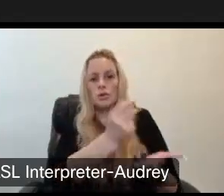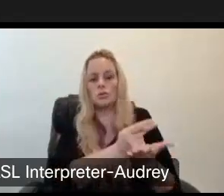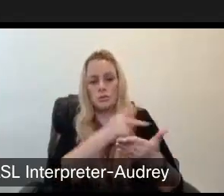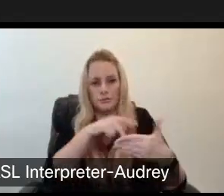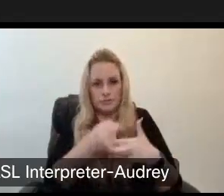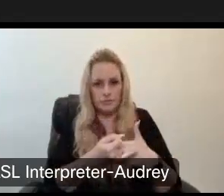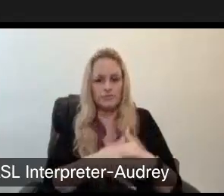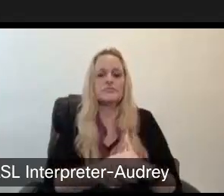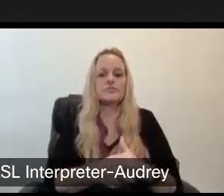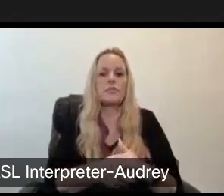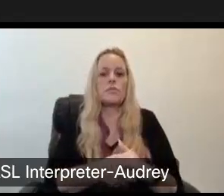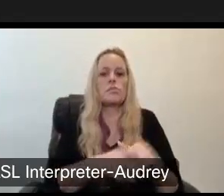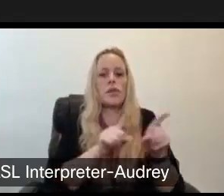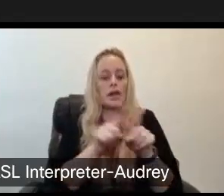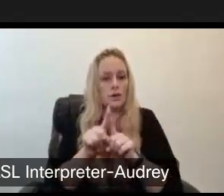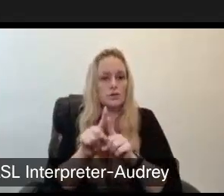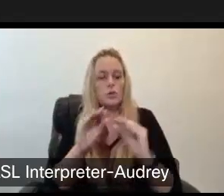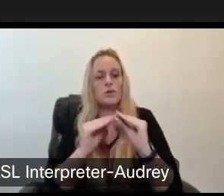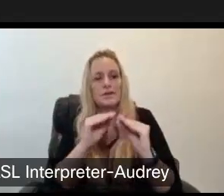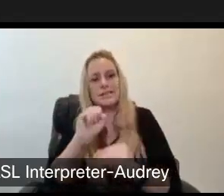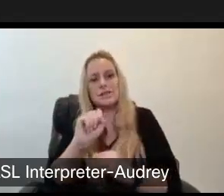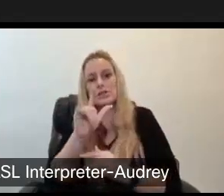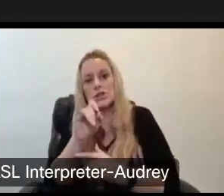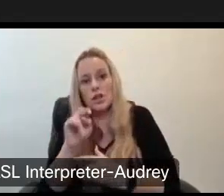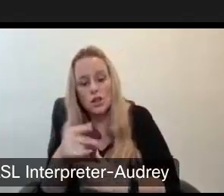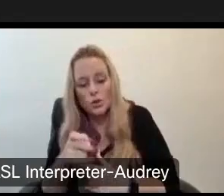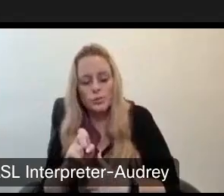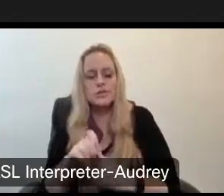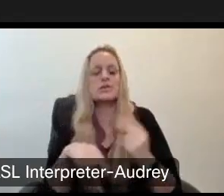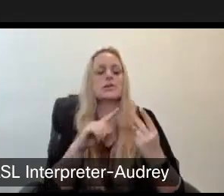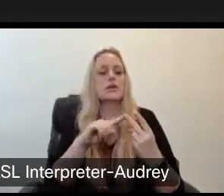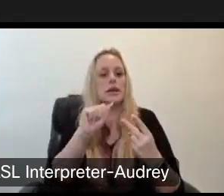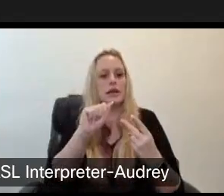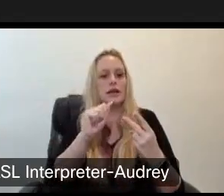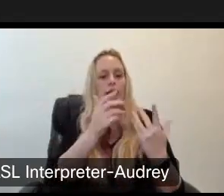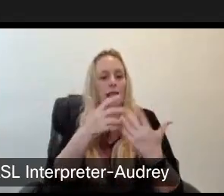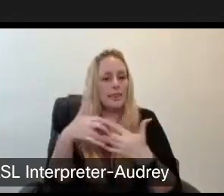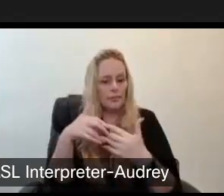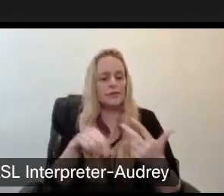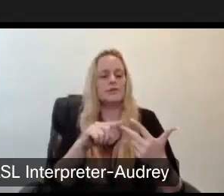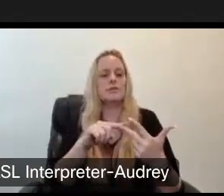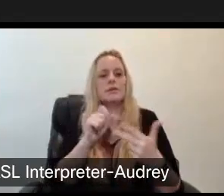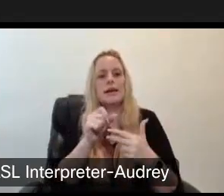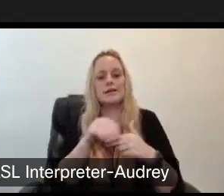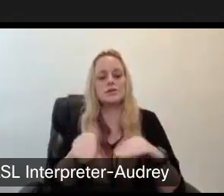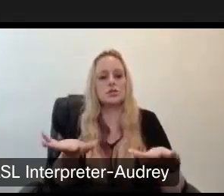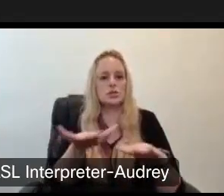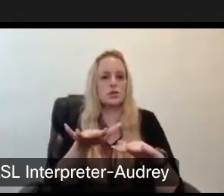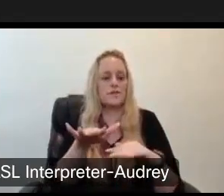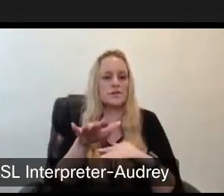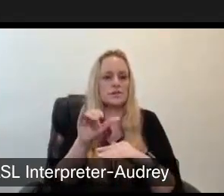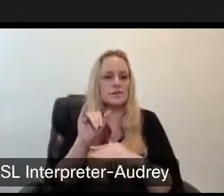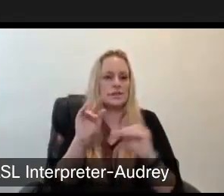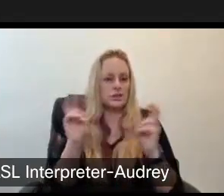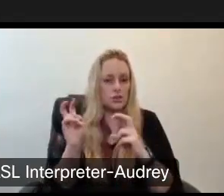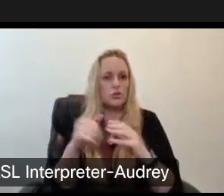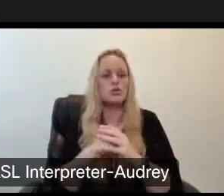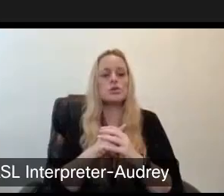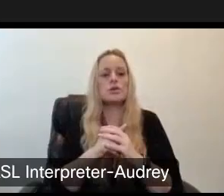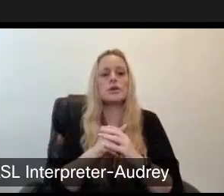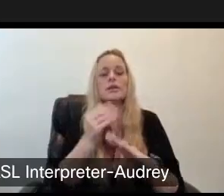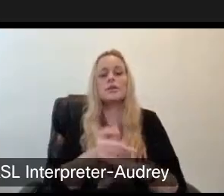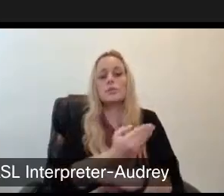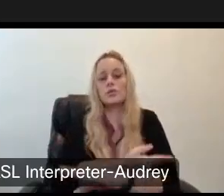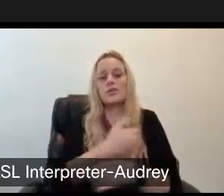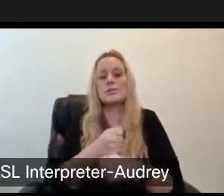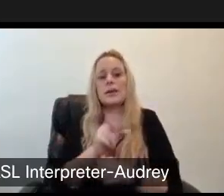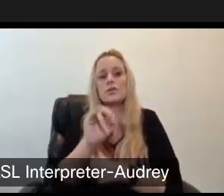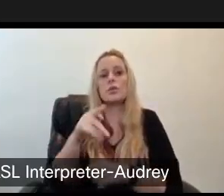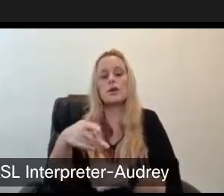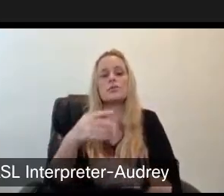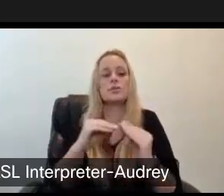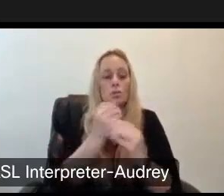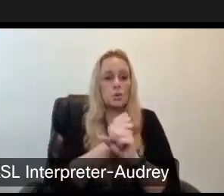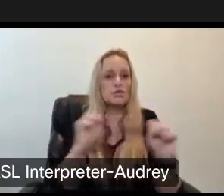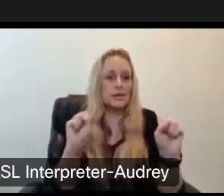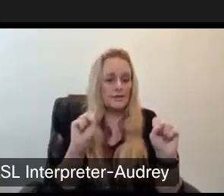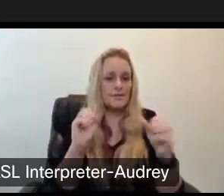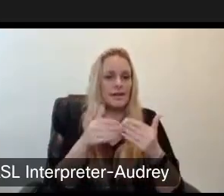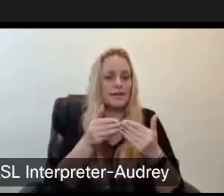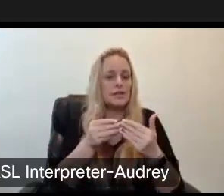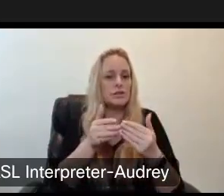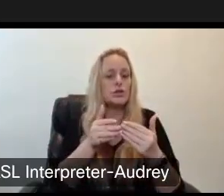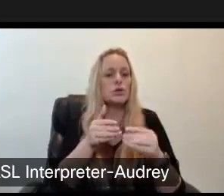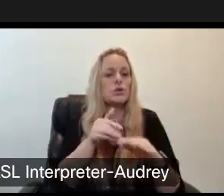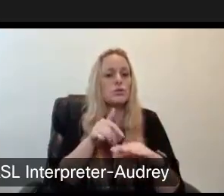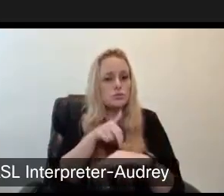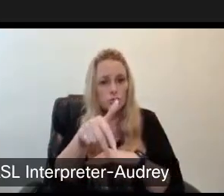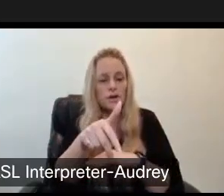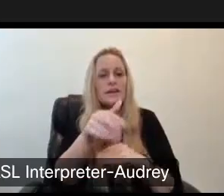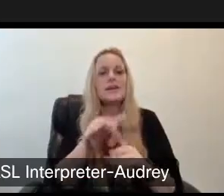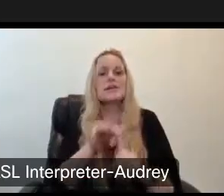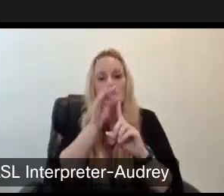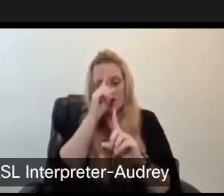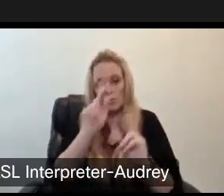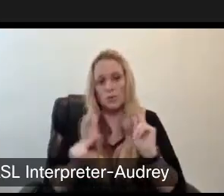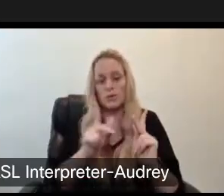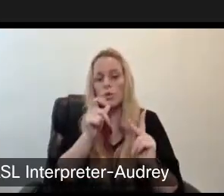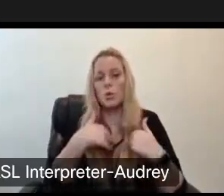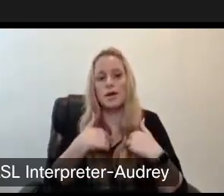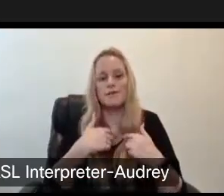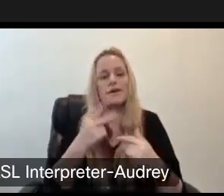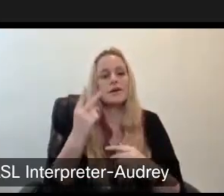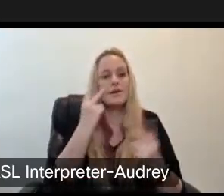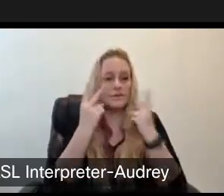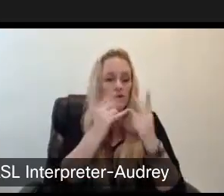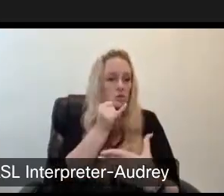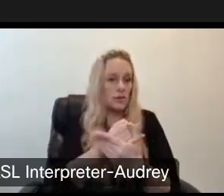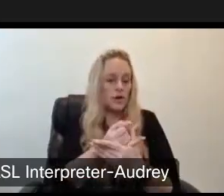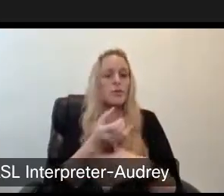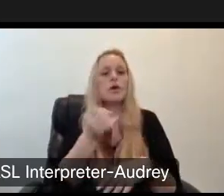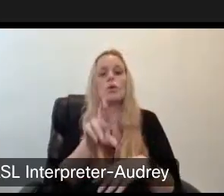In addition to correcting the slopes, alignments, and surface issues, the upgrades make the ramps safer and easier to navigate, especially for those with visual impairments and those who may have wheelchairs, strollers etc.